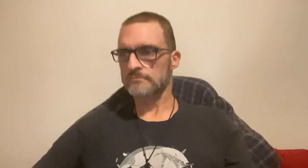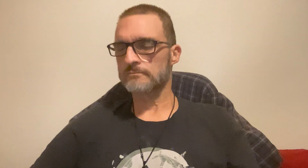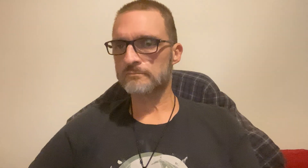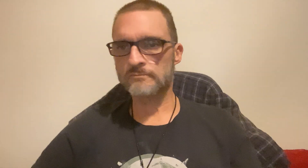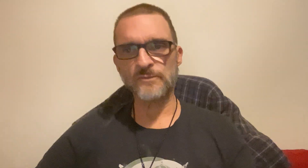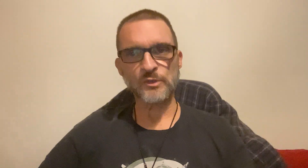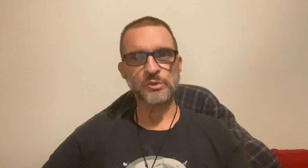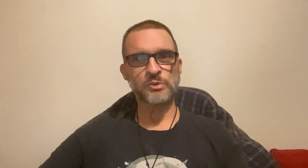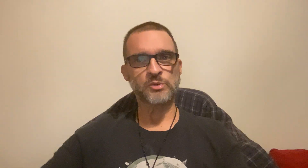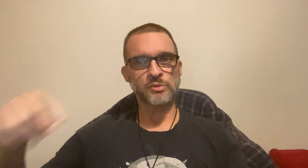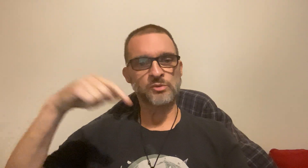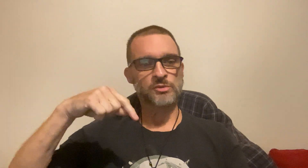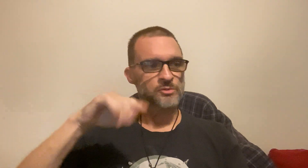*okay*